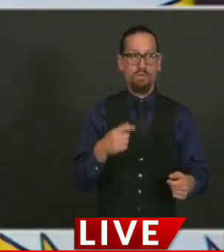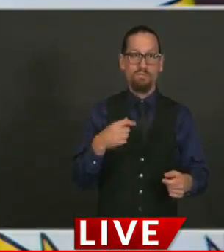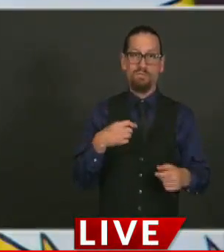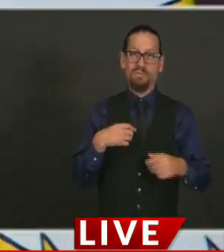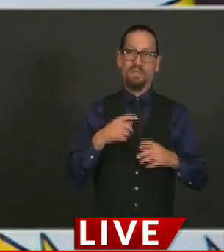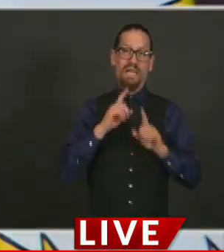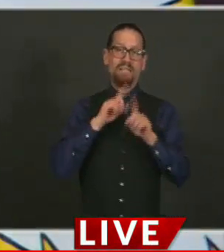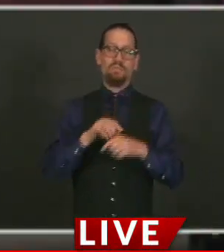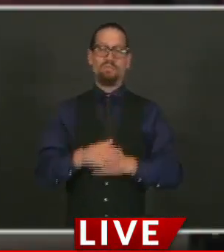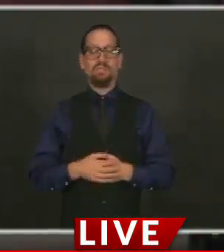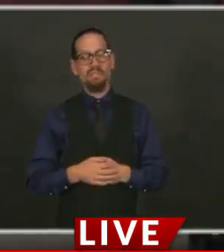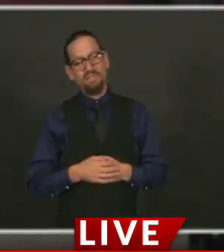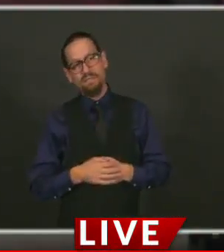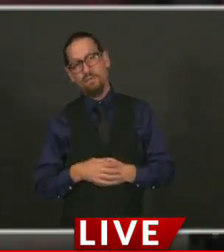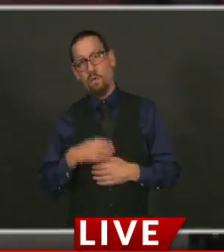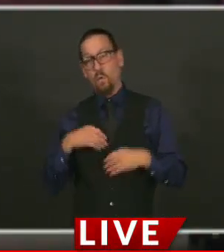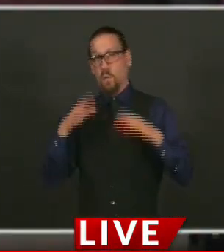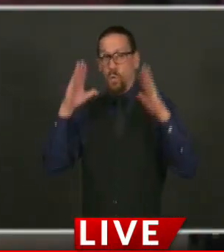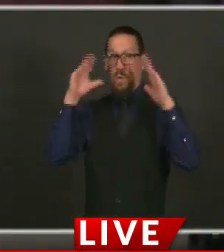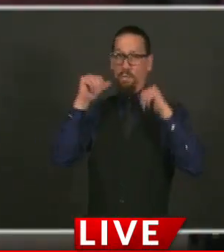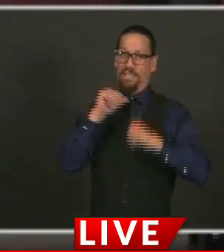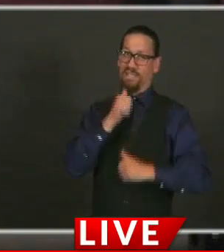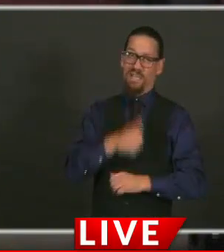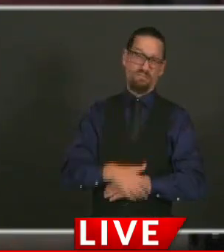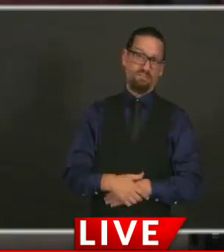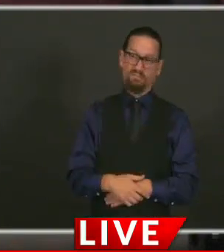I HOPE NOT.